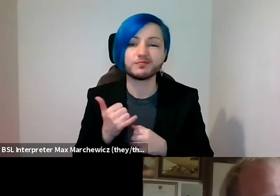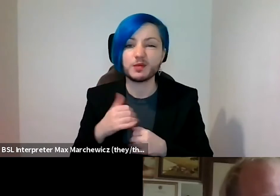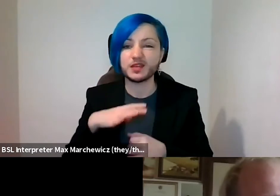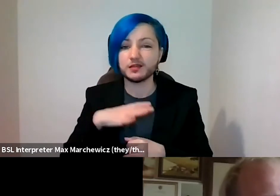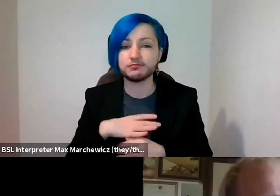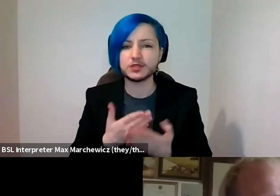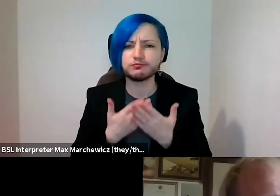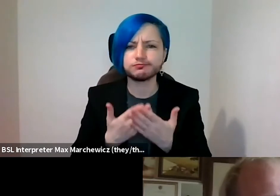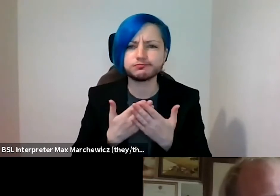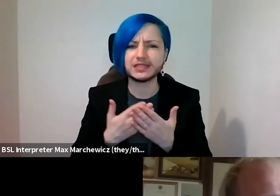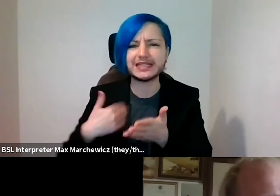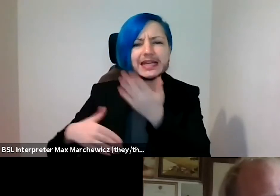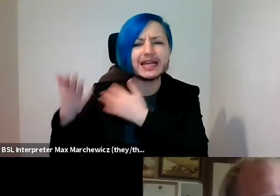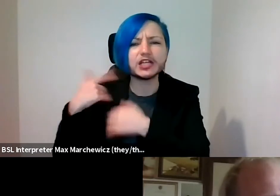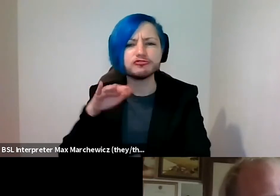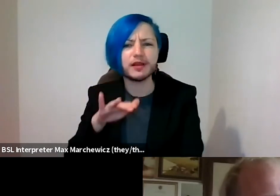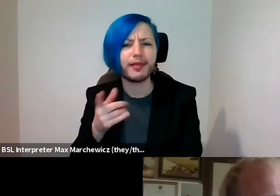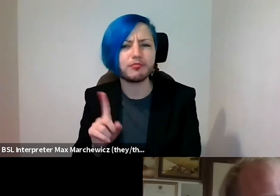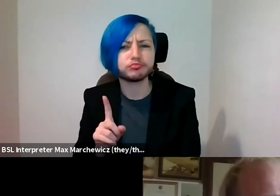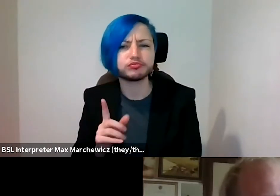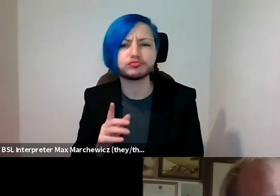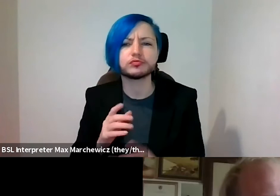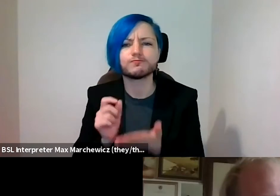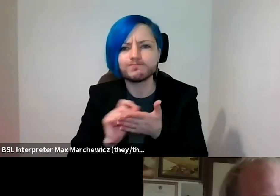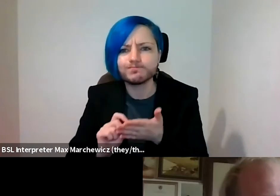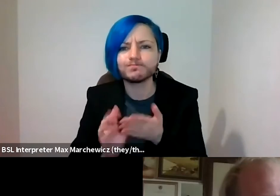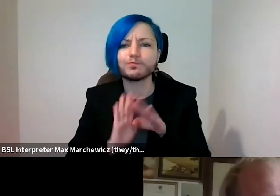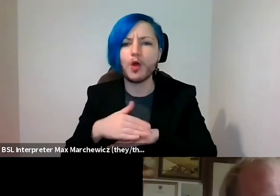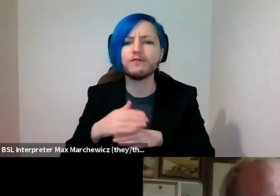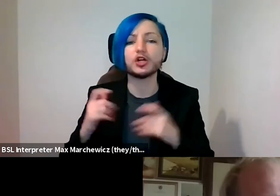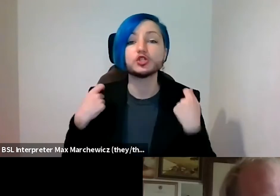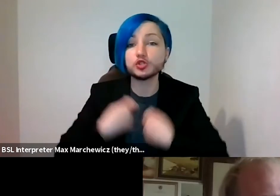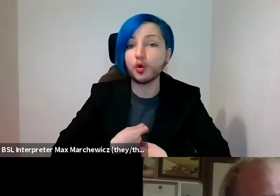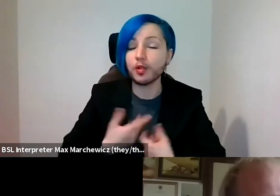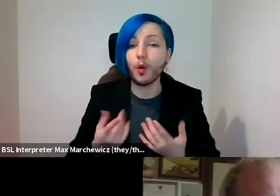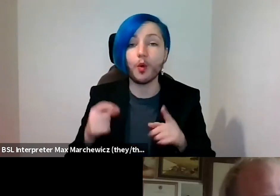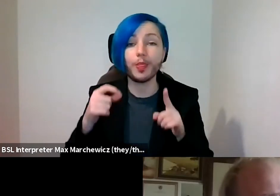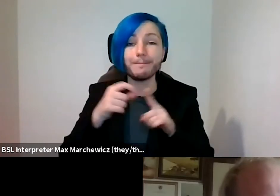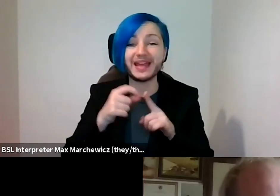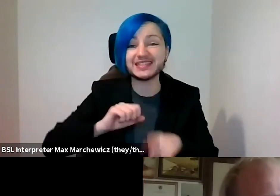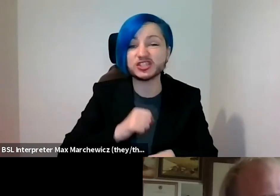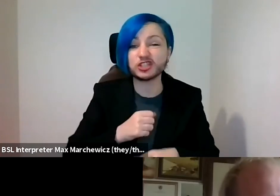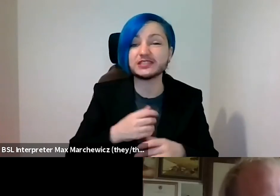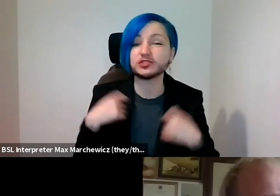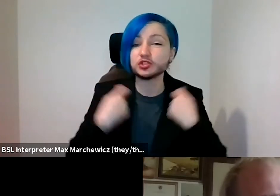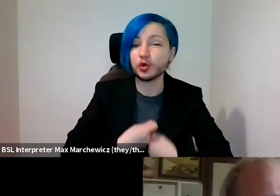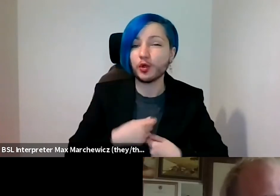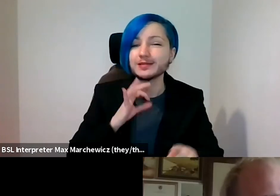of history has been written about shawls in general, and the Paisley shawl in particular, and I noticed